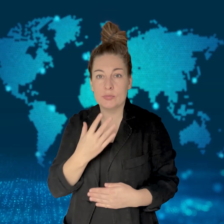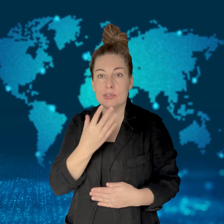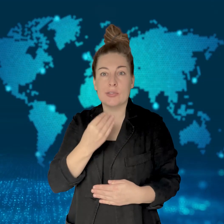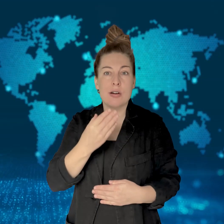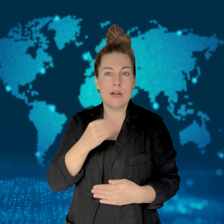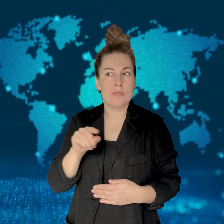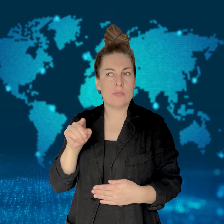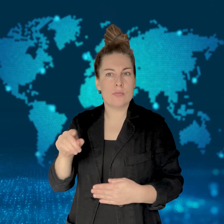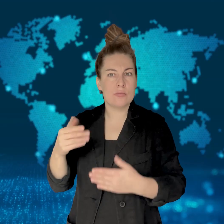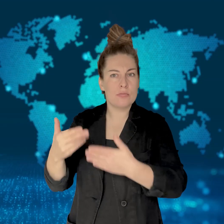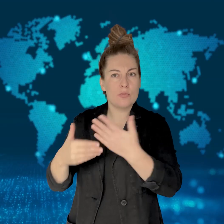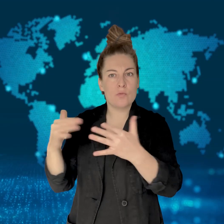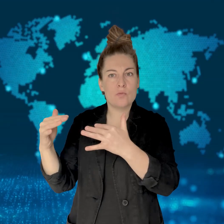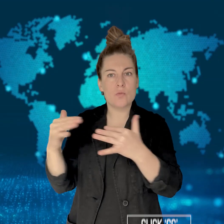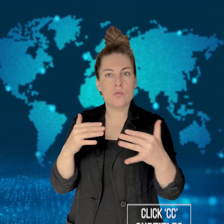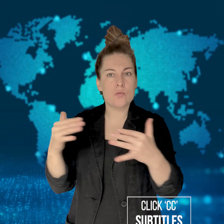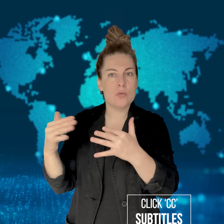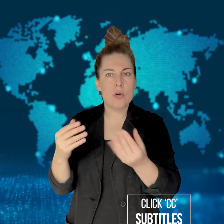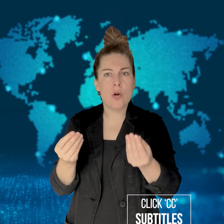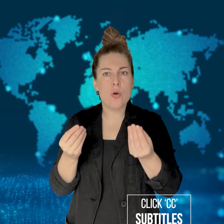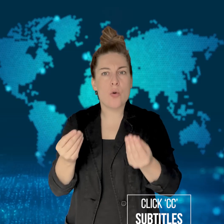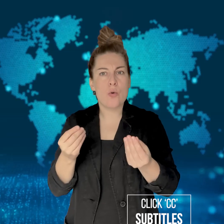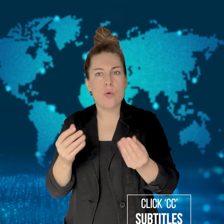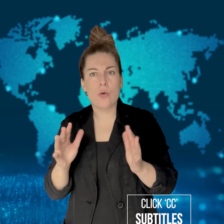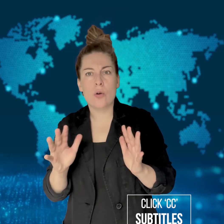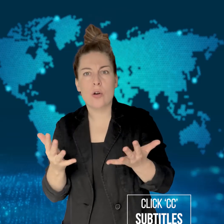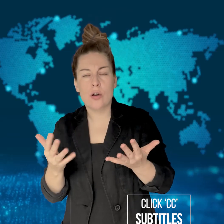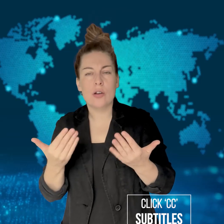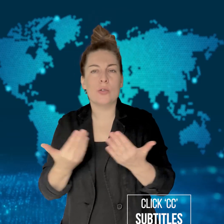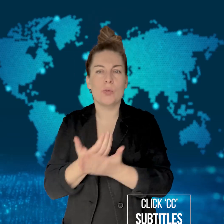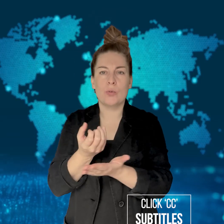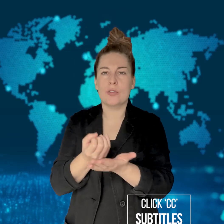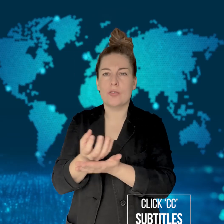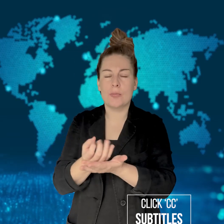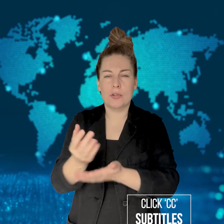War update